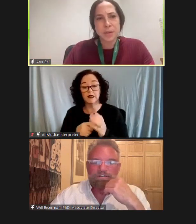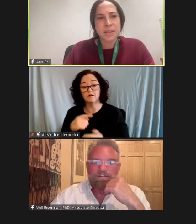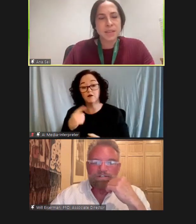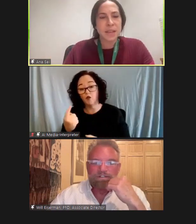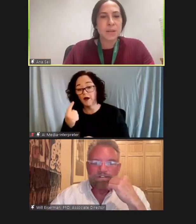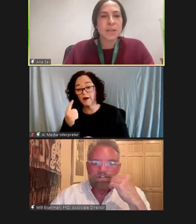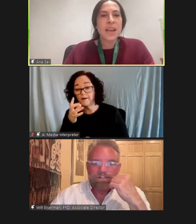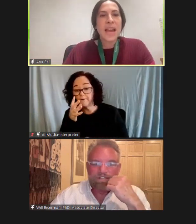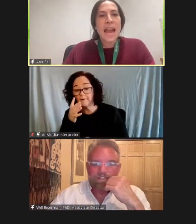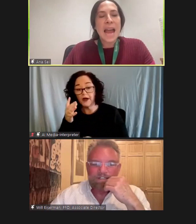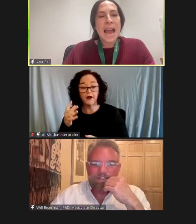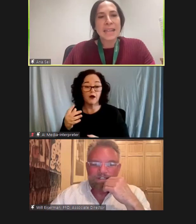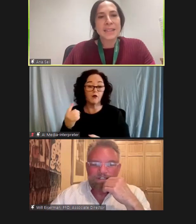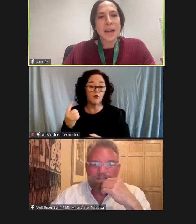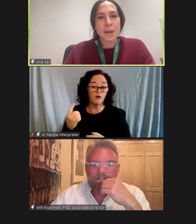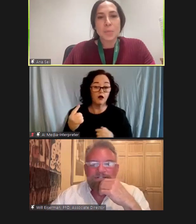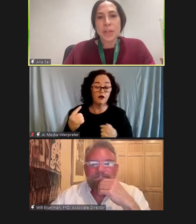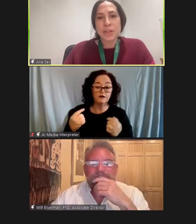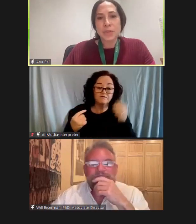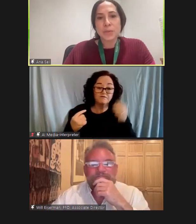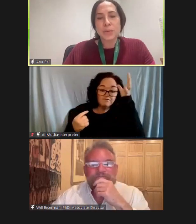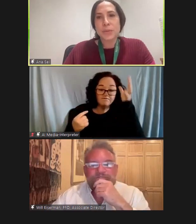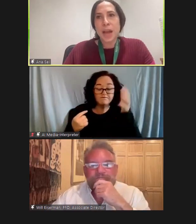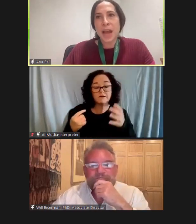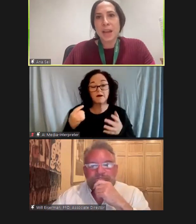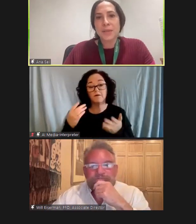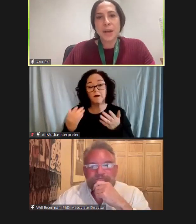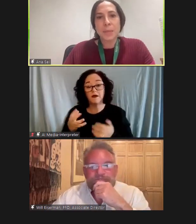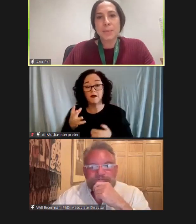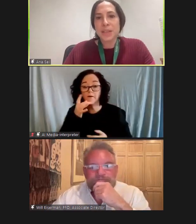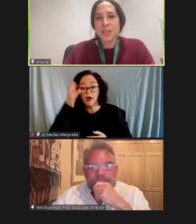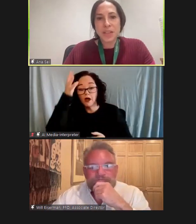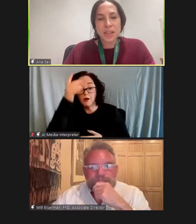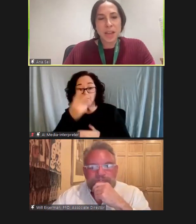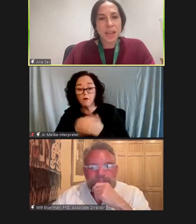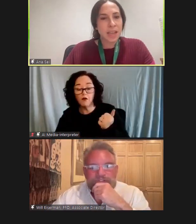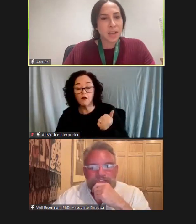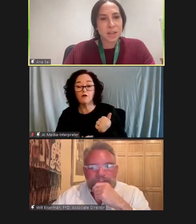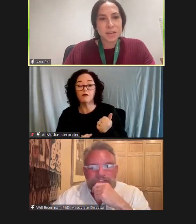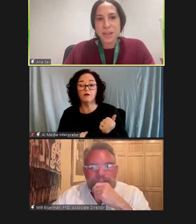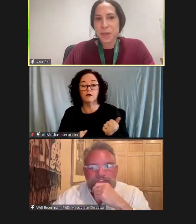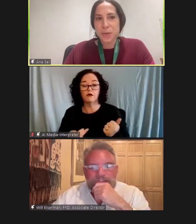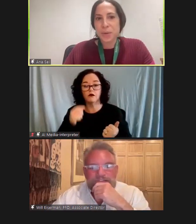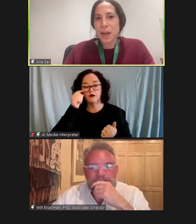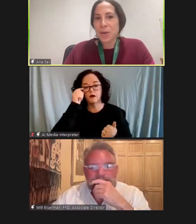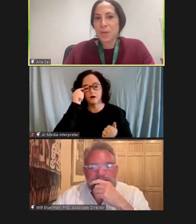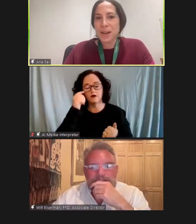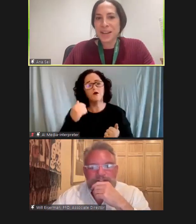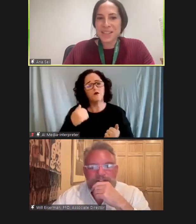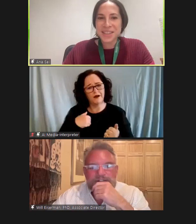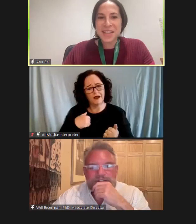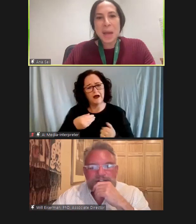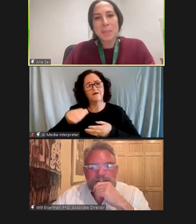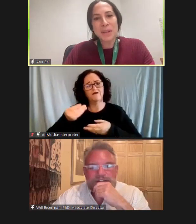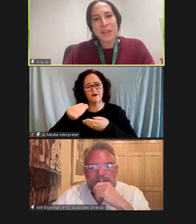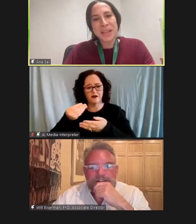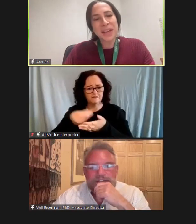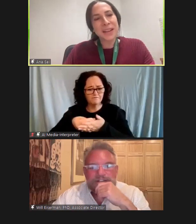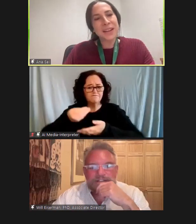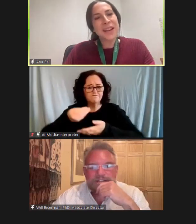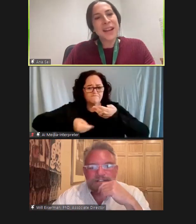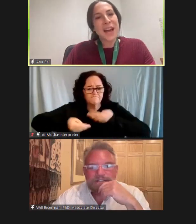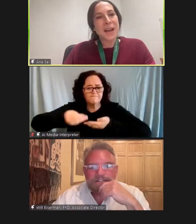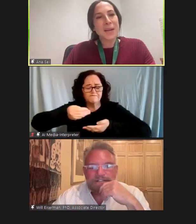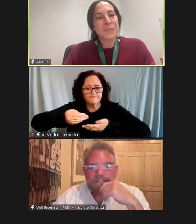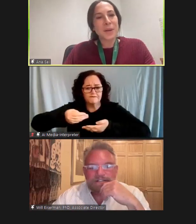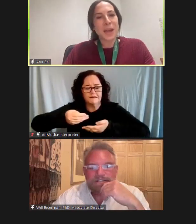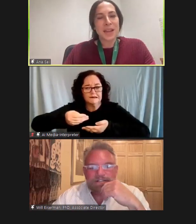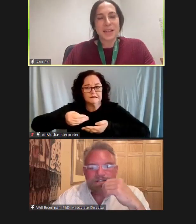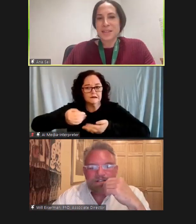still adds up we do have a budget I